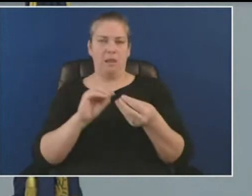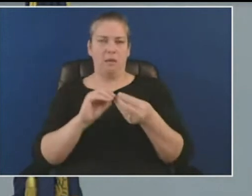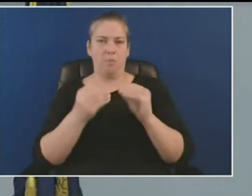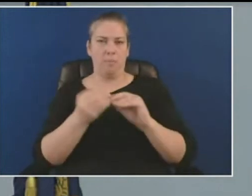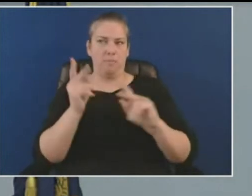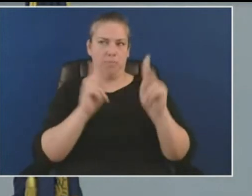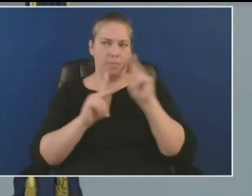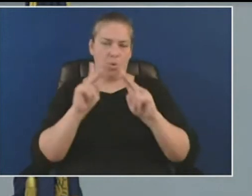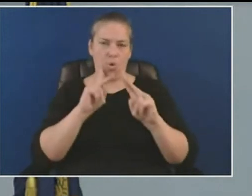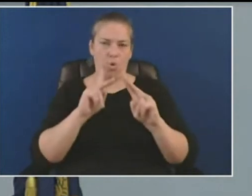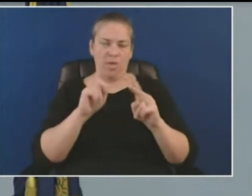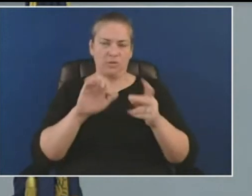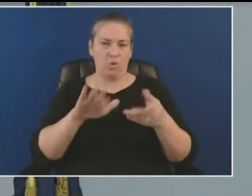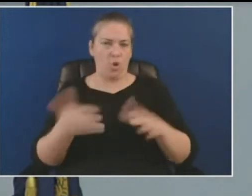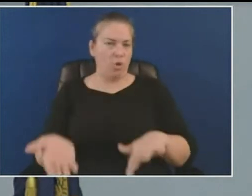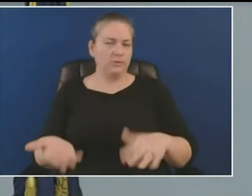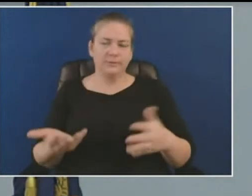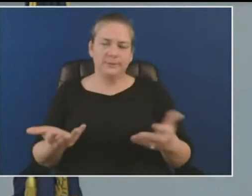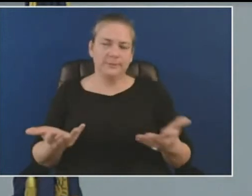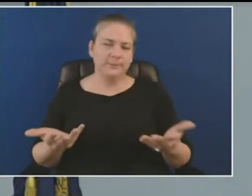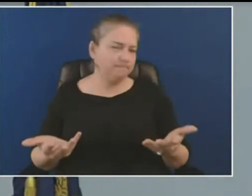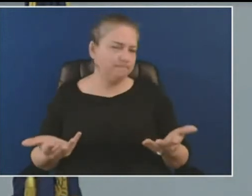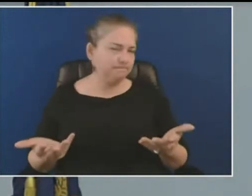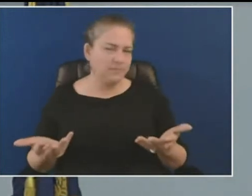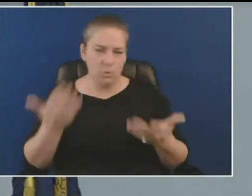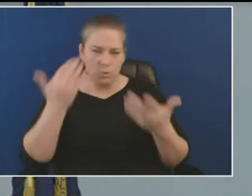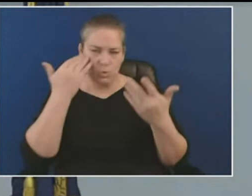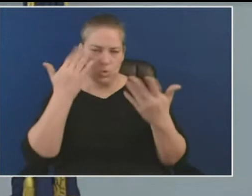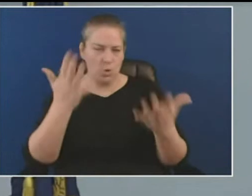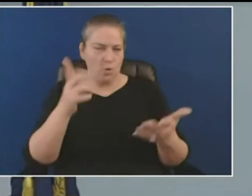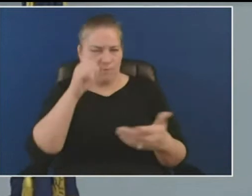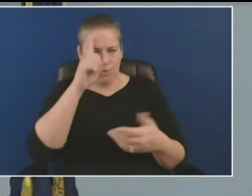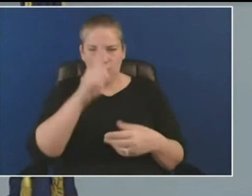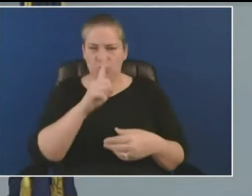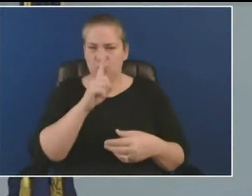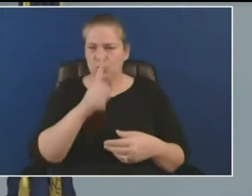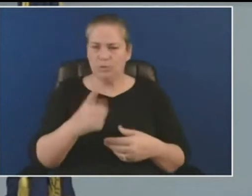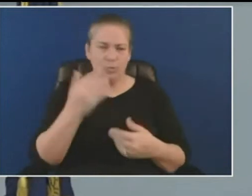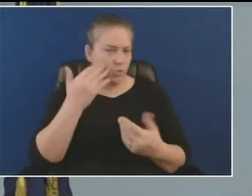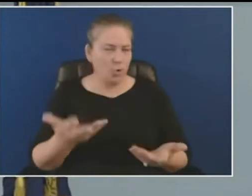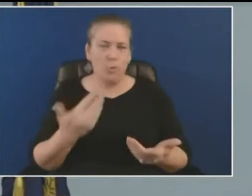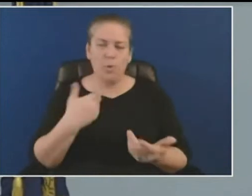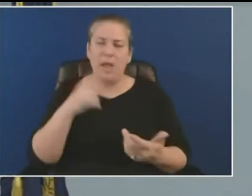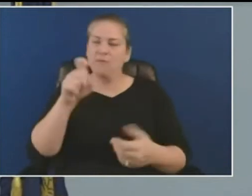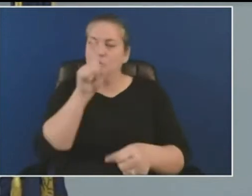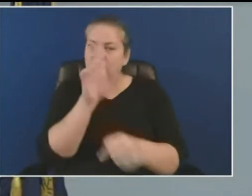Again, we want to confirm. Notify families and that list will come